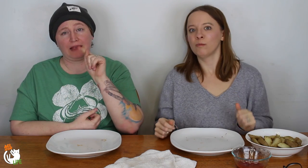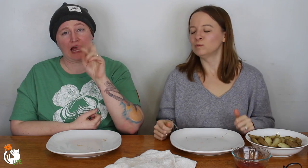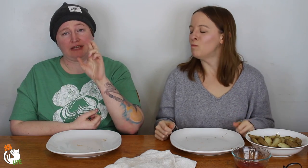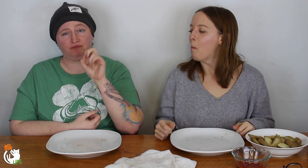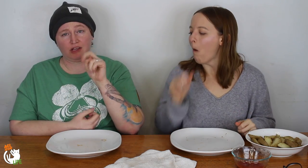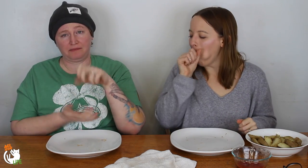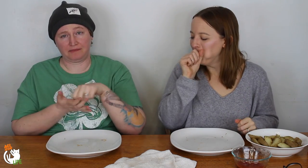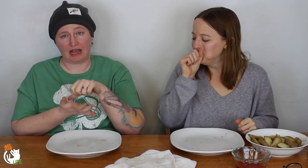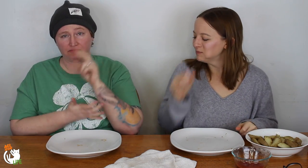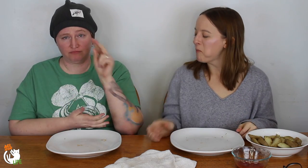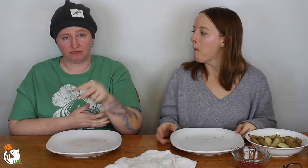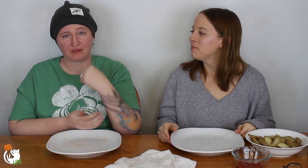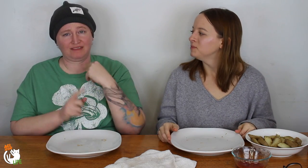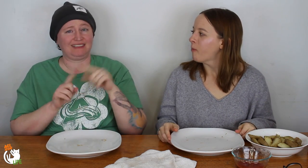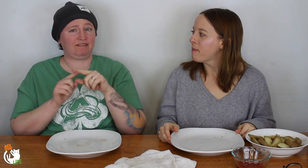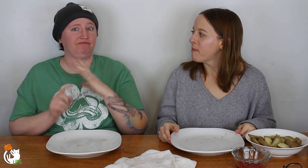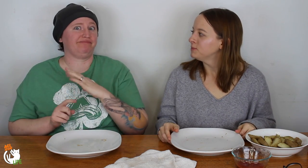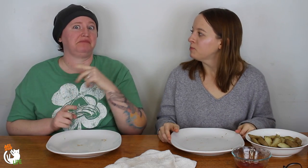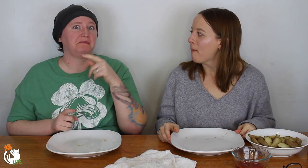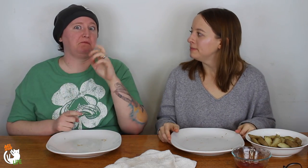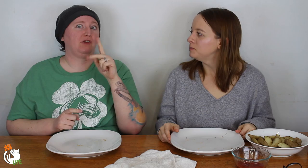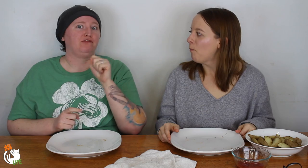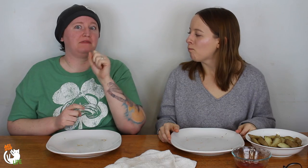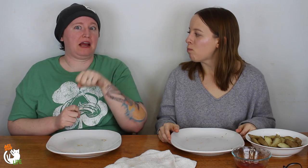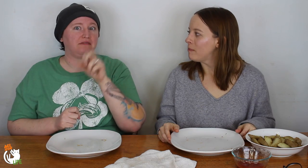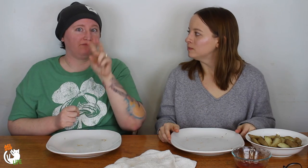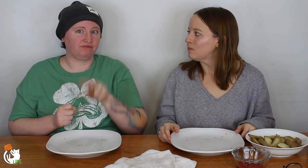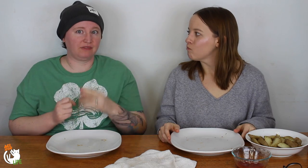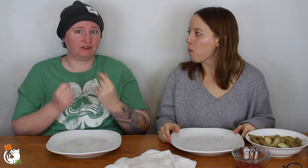Check out our Patreon page. There's different cool perks on there